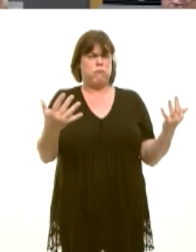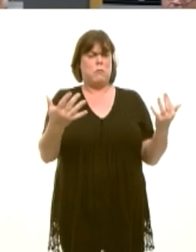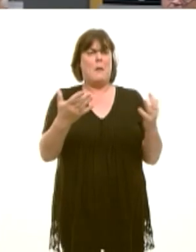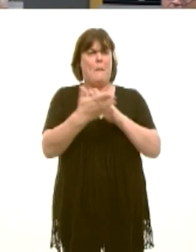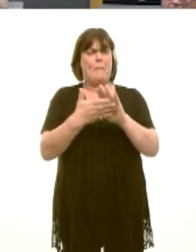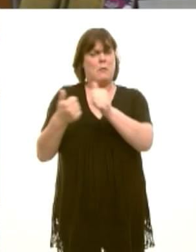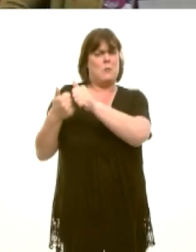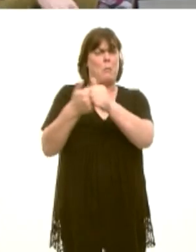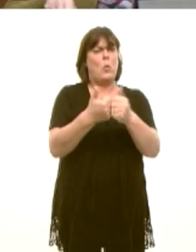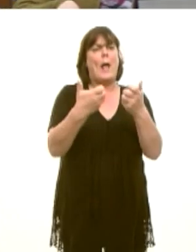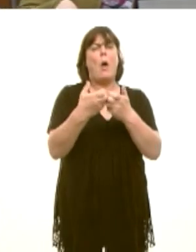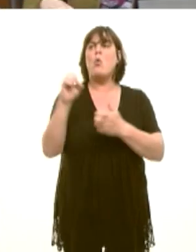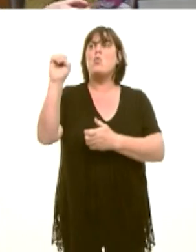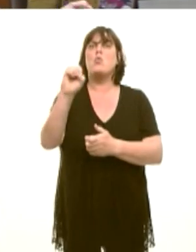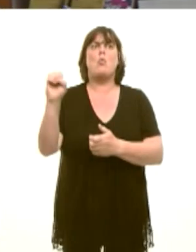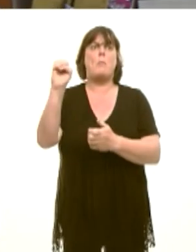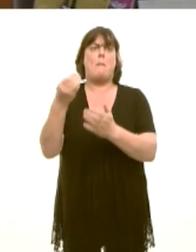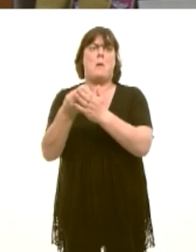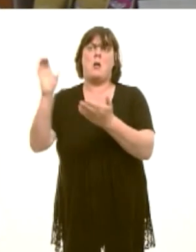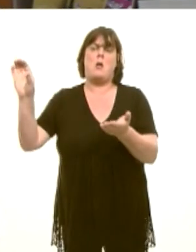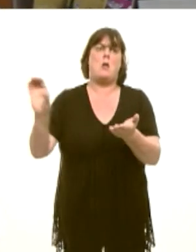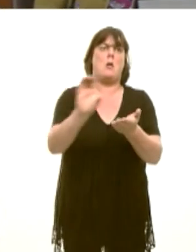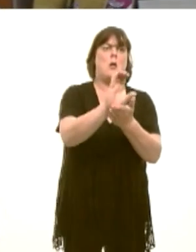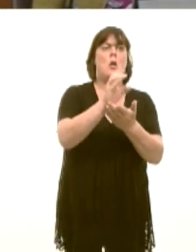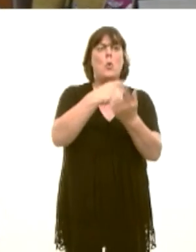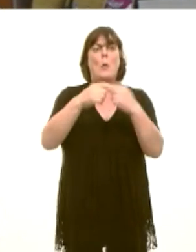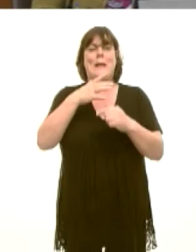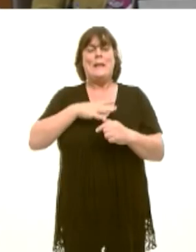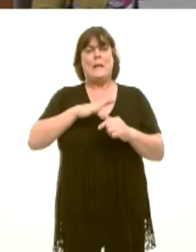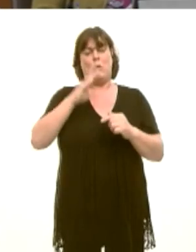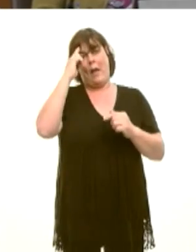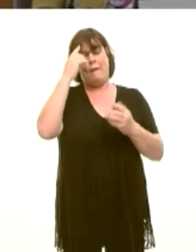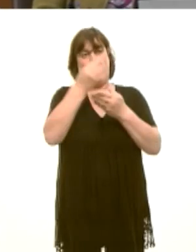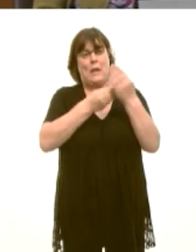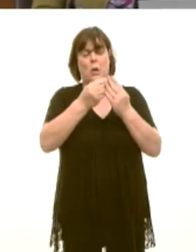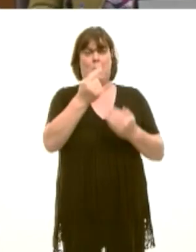Union and our membership of it is driven by economic common sense, not narrow-minded nationalism.